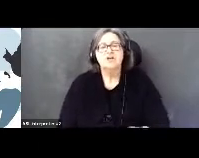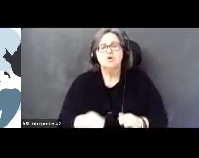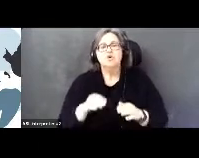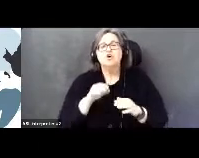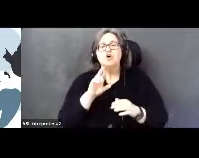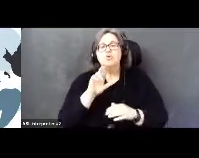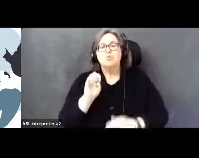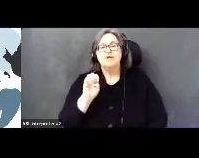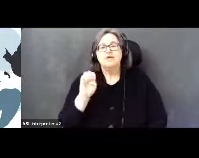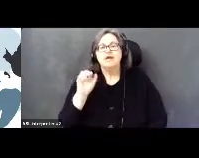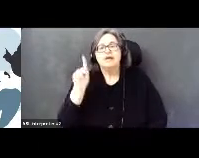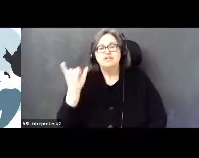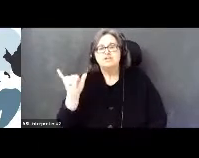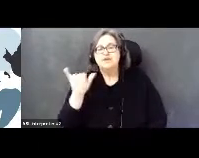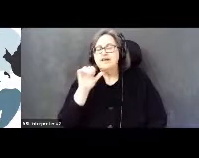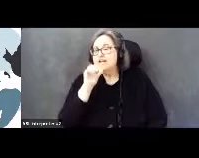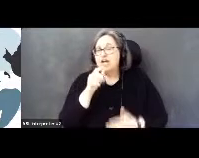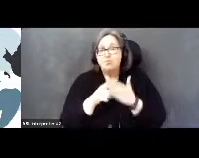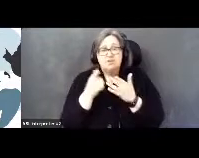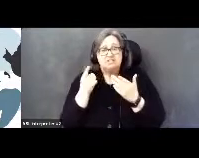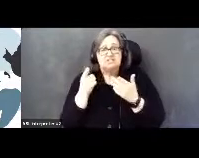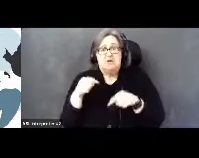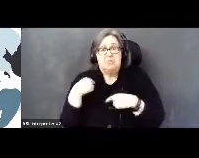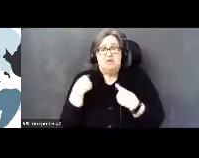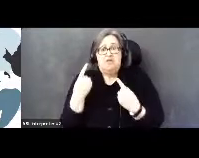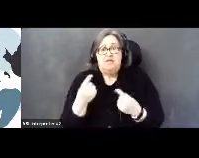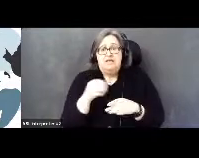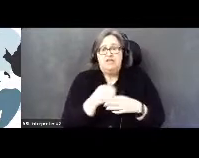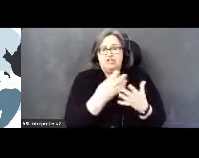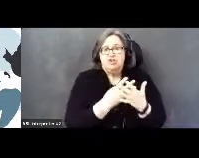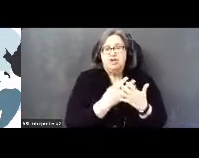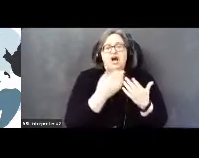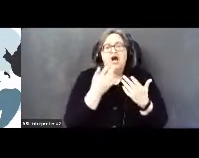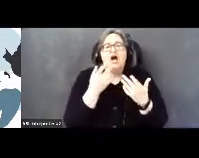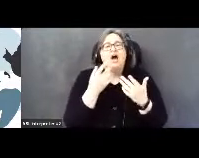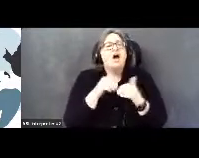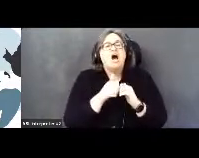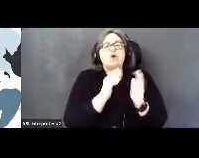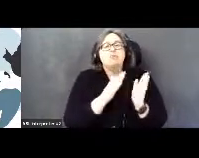thinking about not what's been going on with folk who's are in jail, and how we are preparing folks for release. Reentry